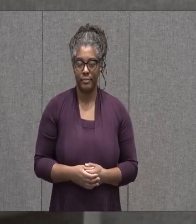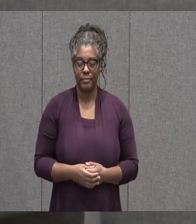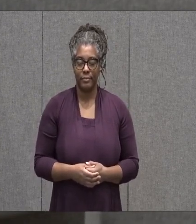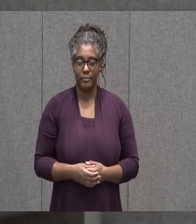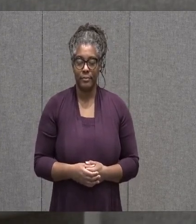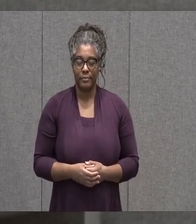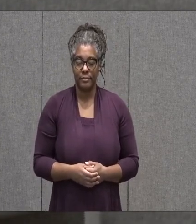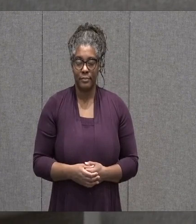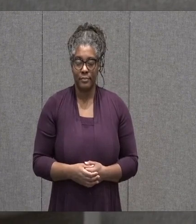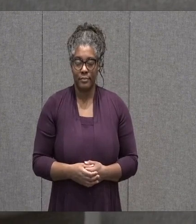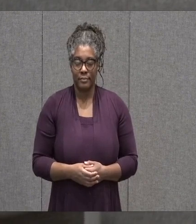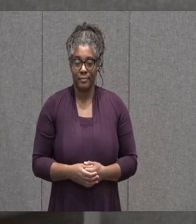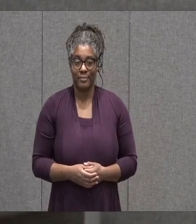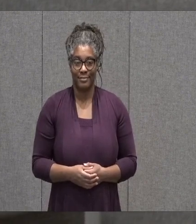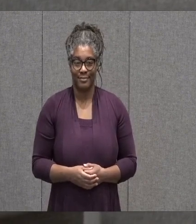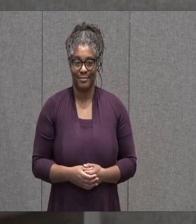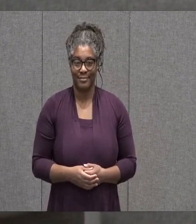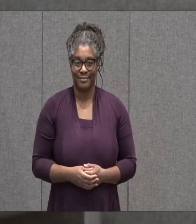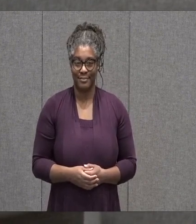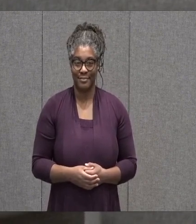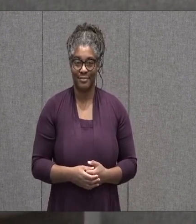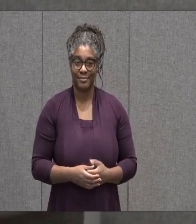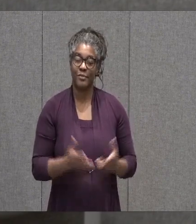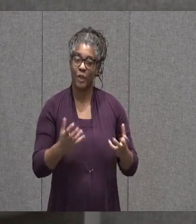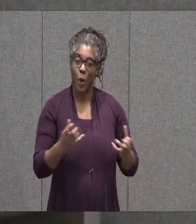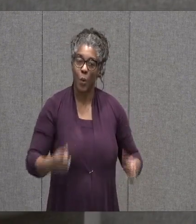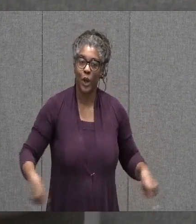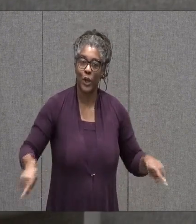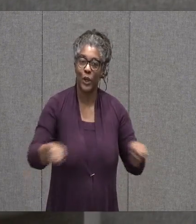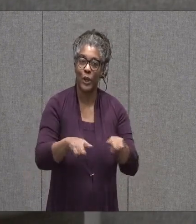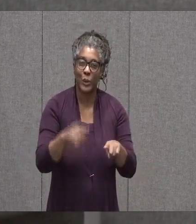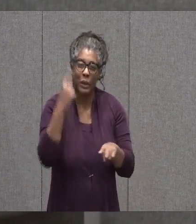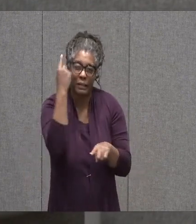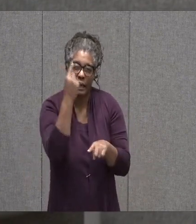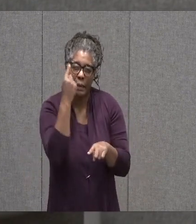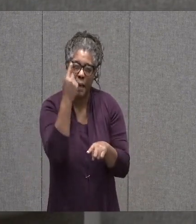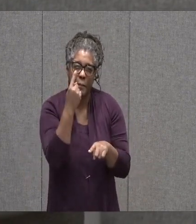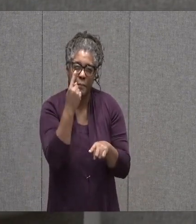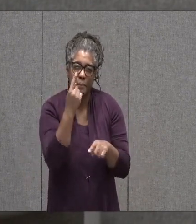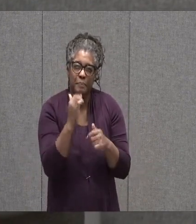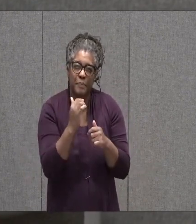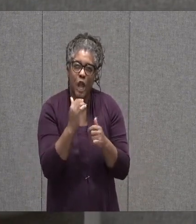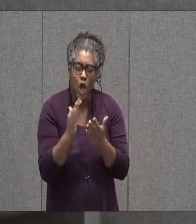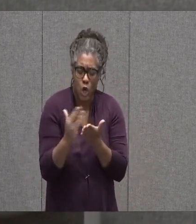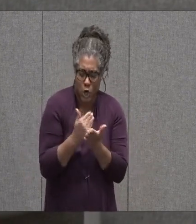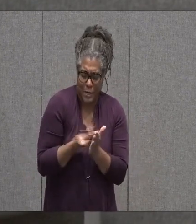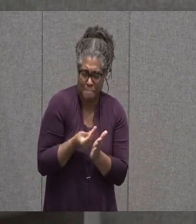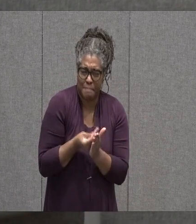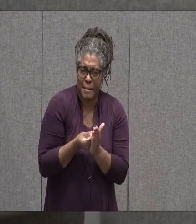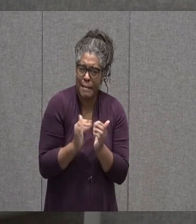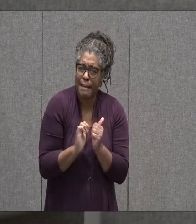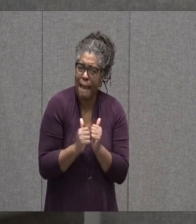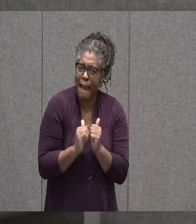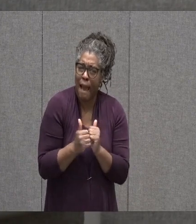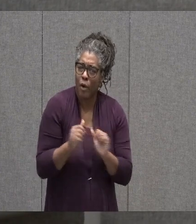And what I want you guys to think about is how can you earn money? So, we talked about some things that people do.